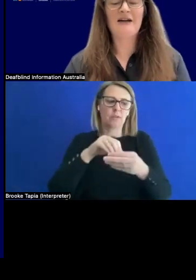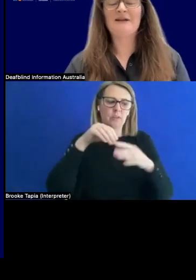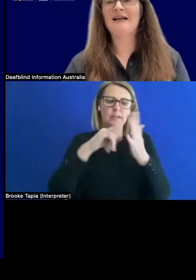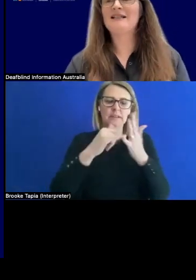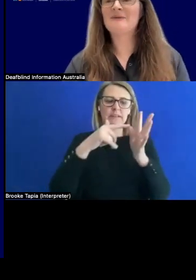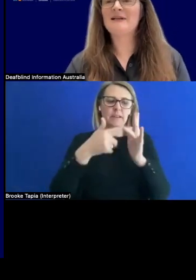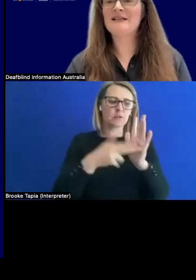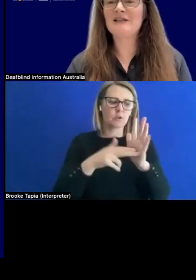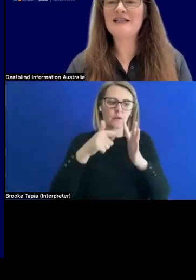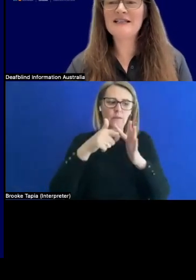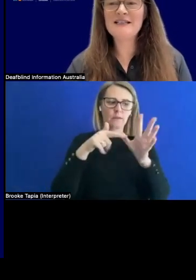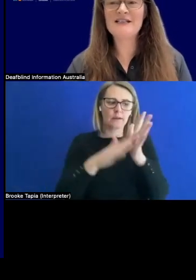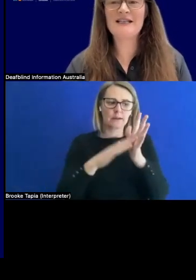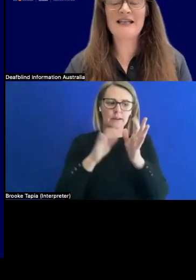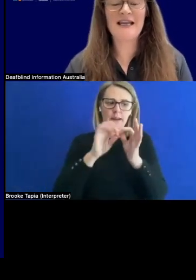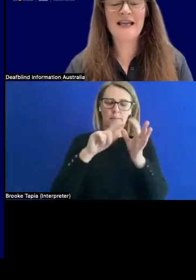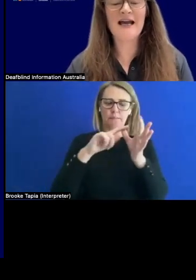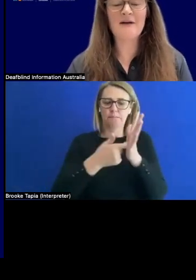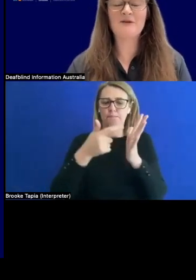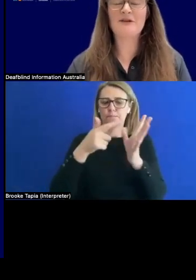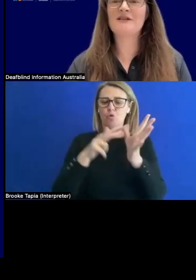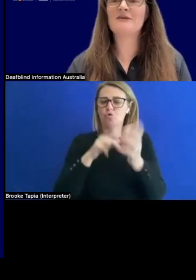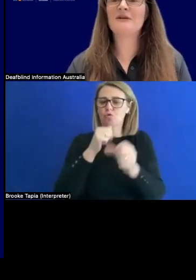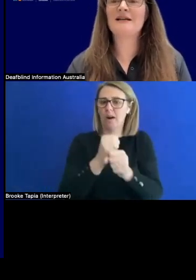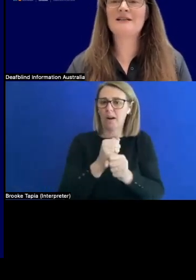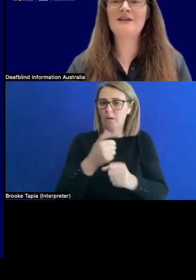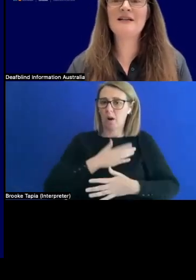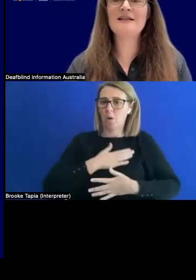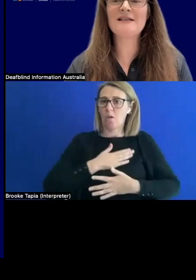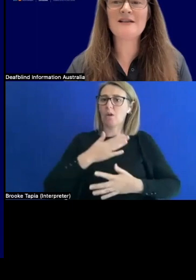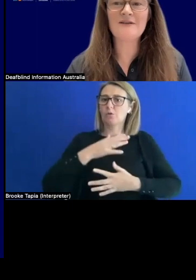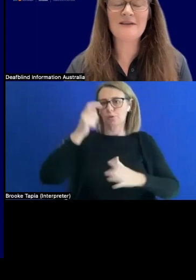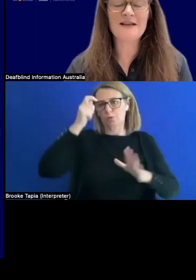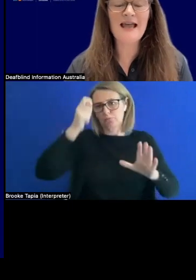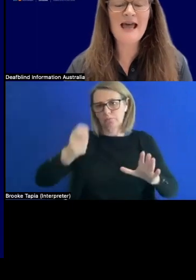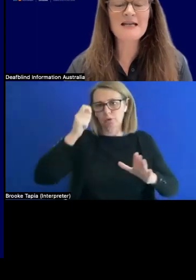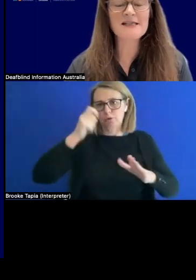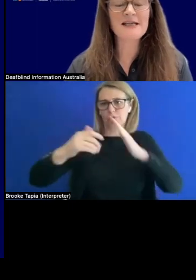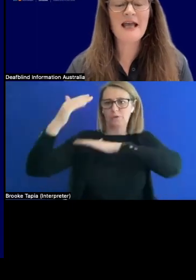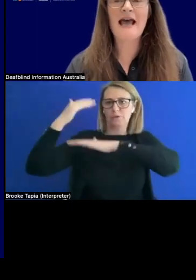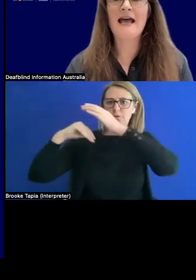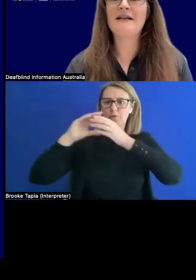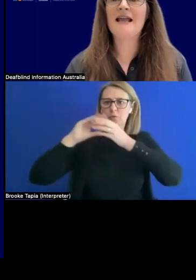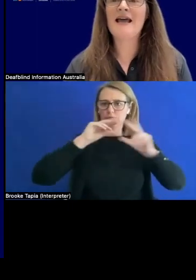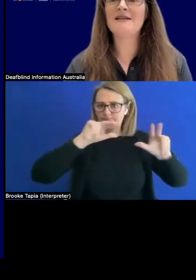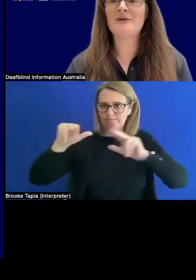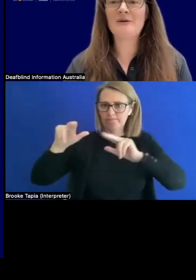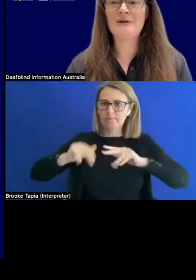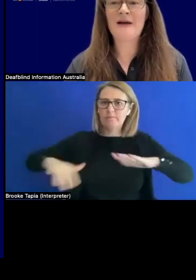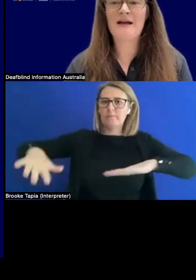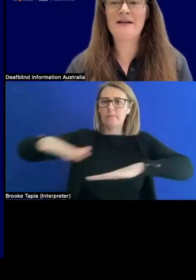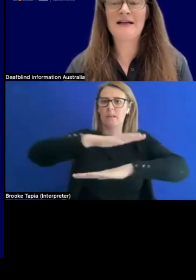I would like to acknowledge the traditional custodians of the land and lands all around